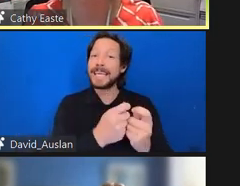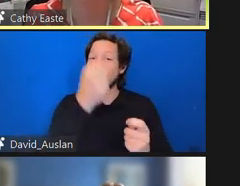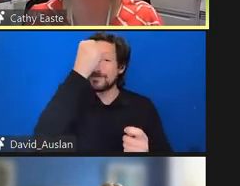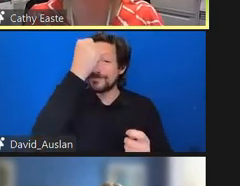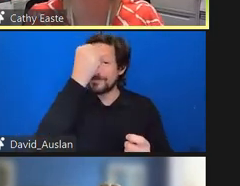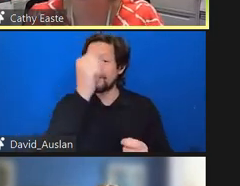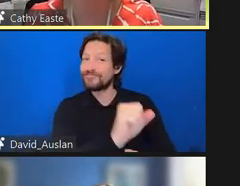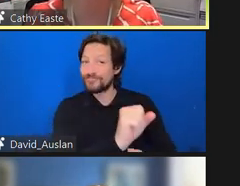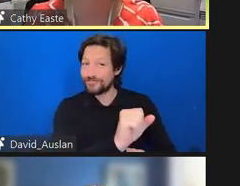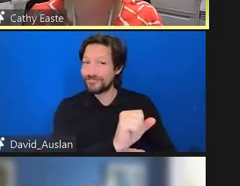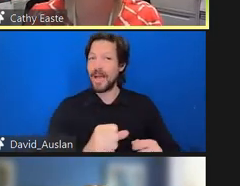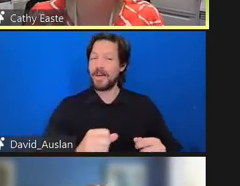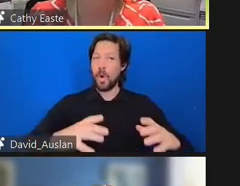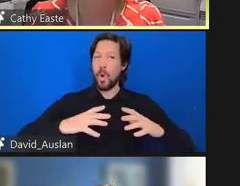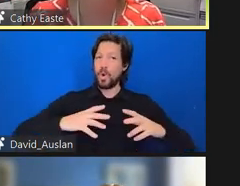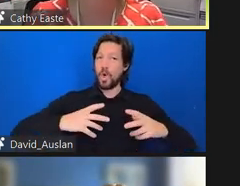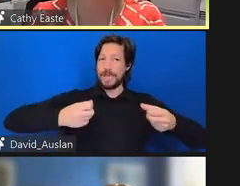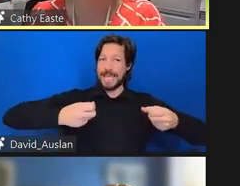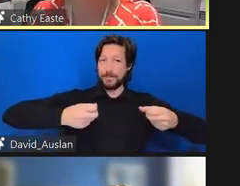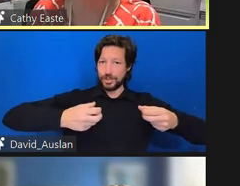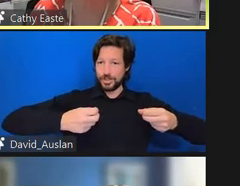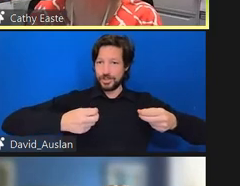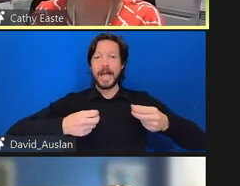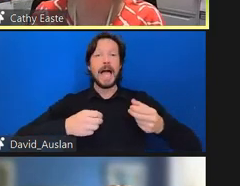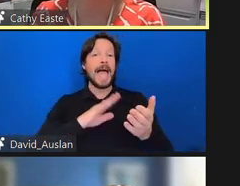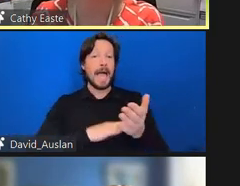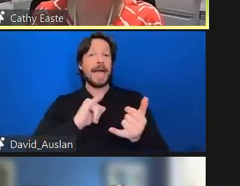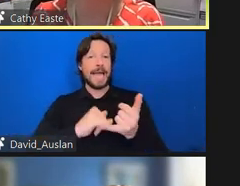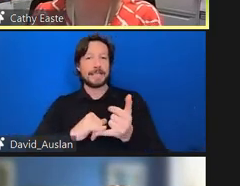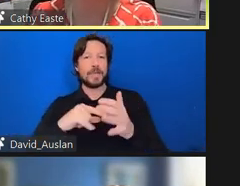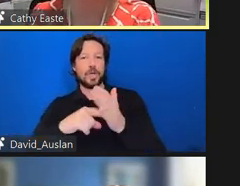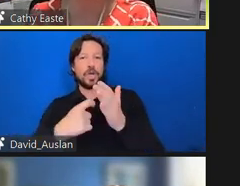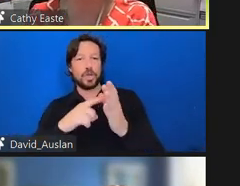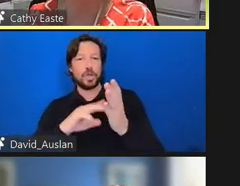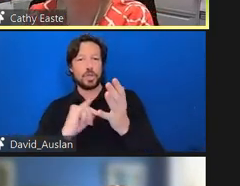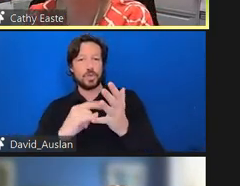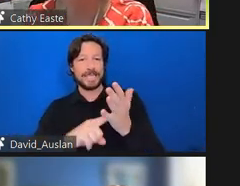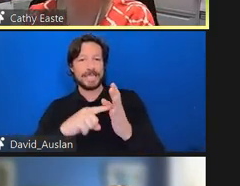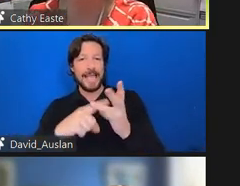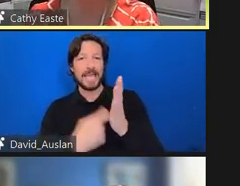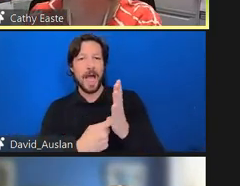at order captions in MS Teams, MS Translator, it's the same app that is used in MS Teams for order